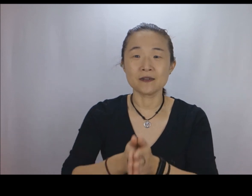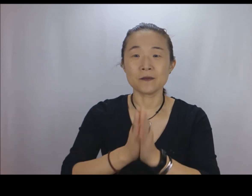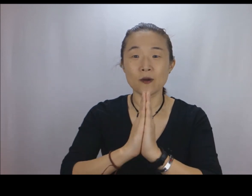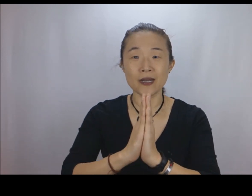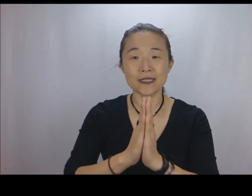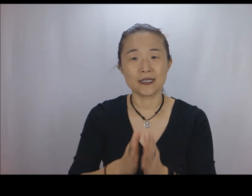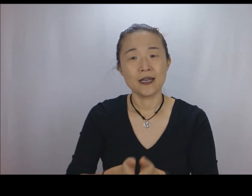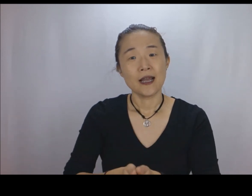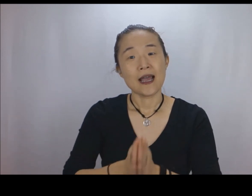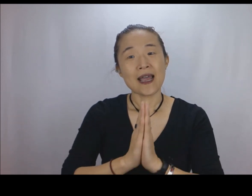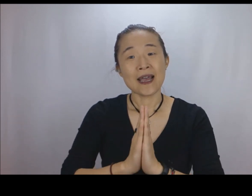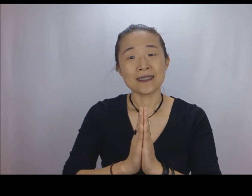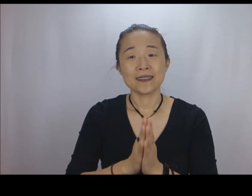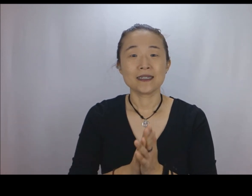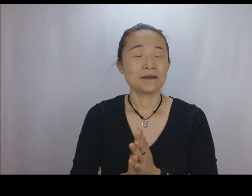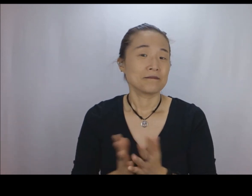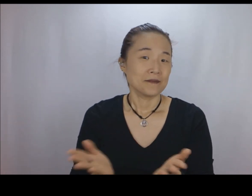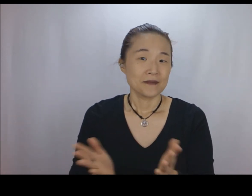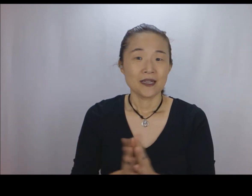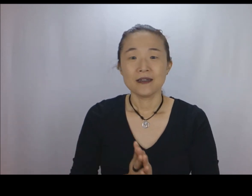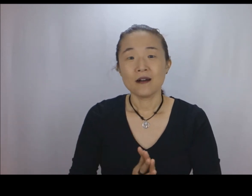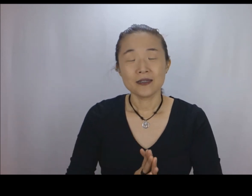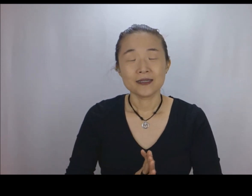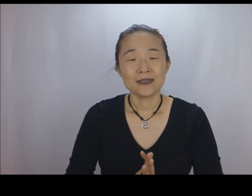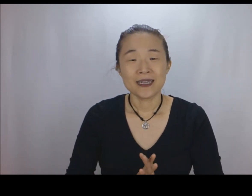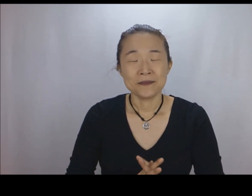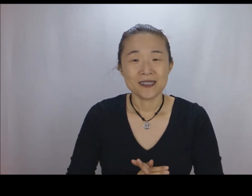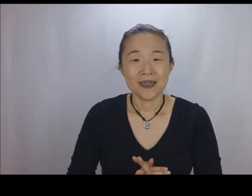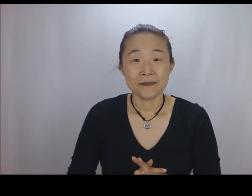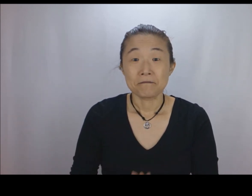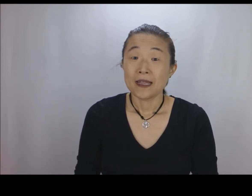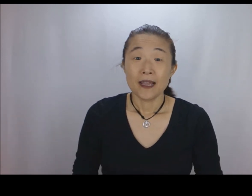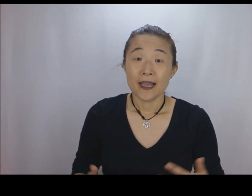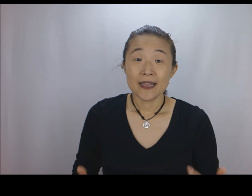so requests. Ask it's the same sign.